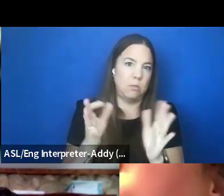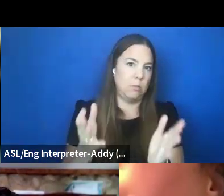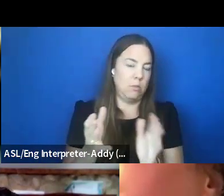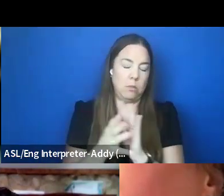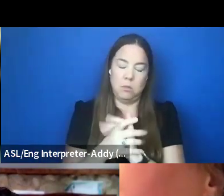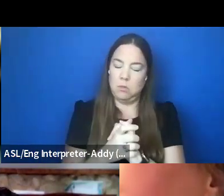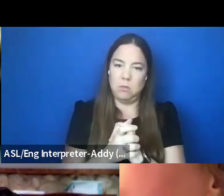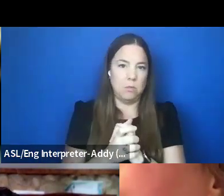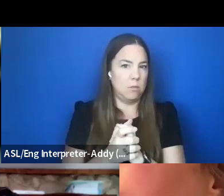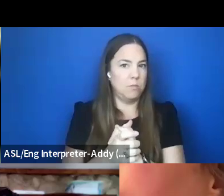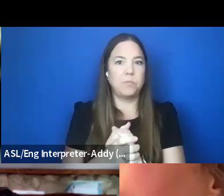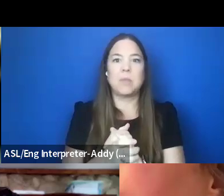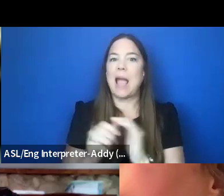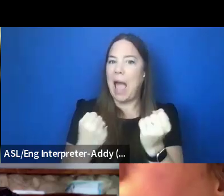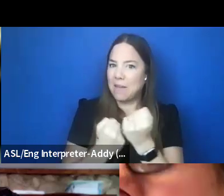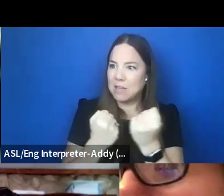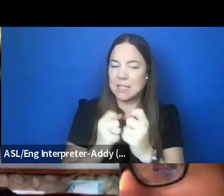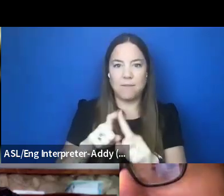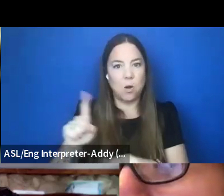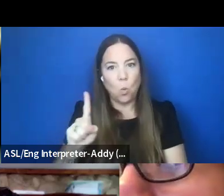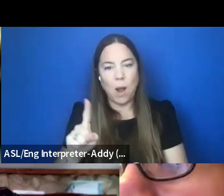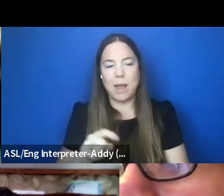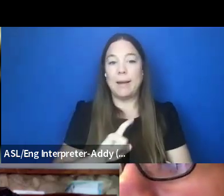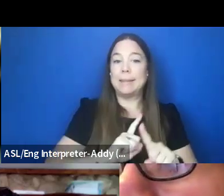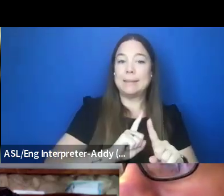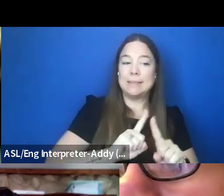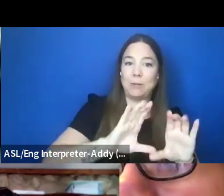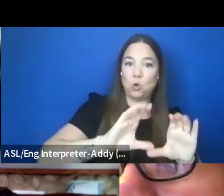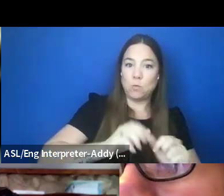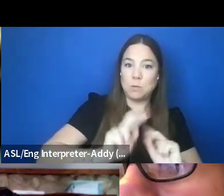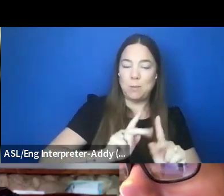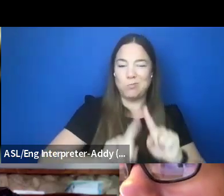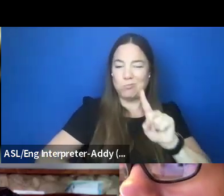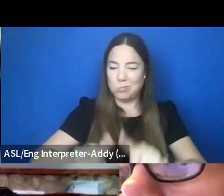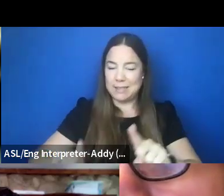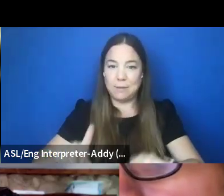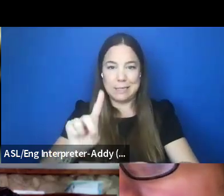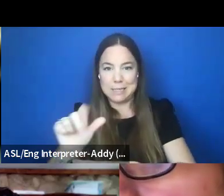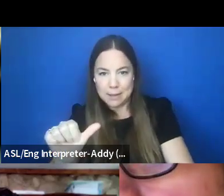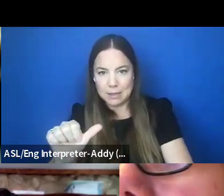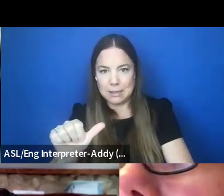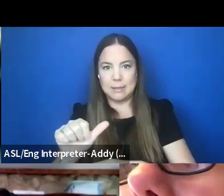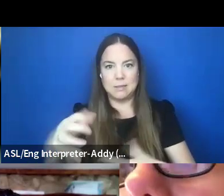Don Dew: different groups of people with disabilities Don Dew: when these things happen, whether.